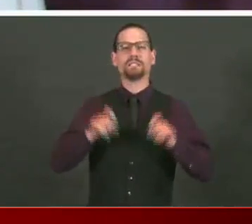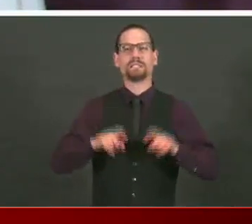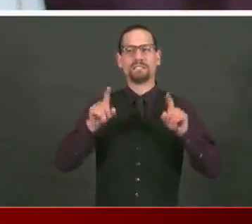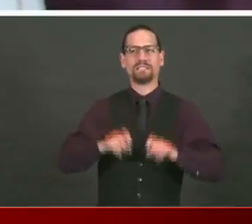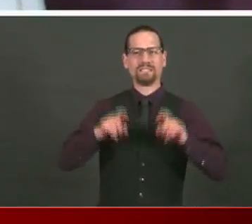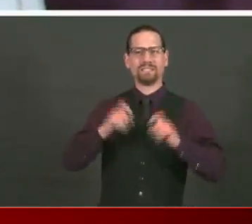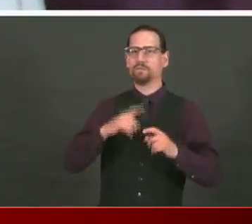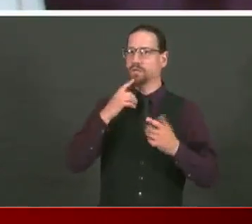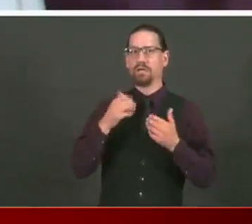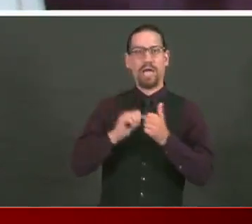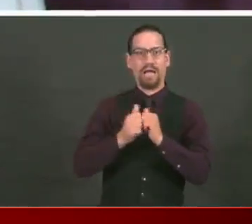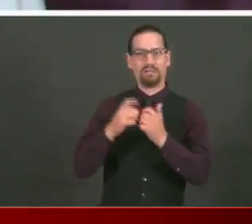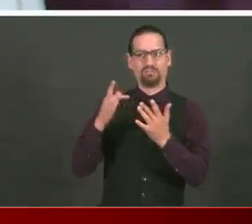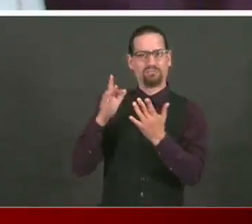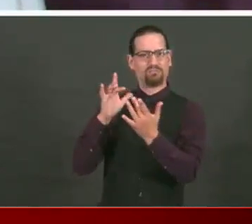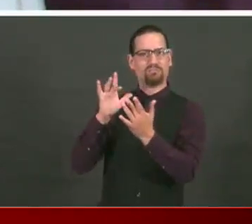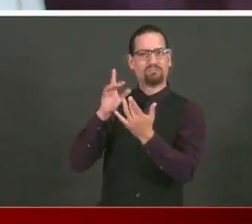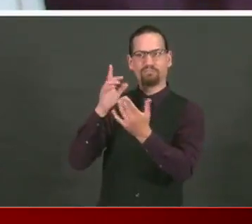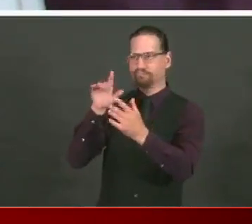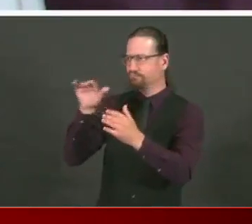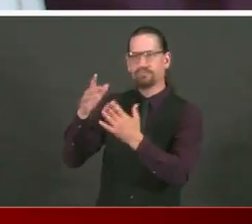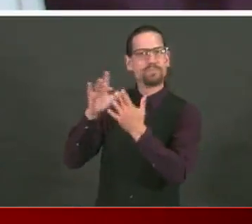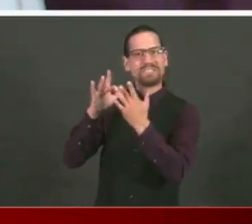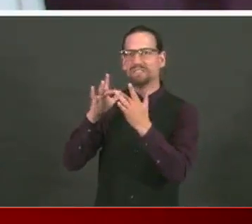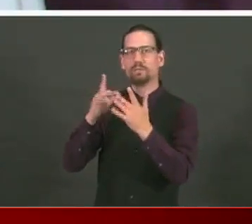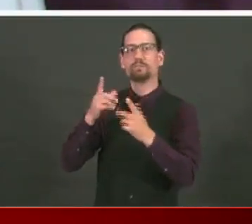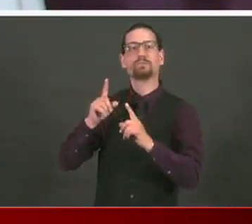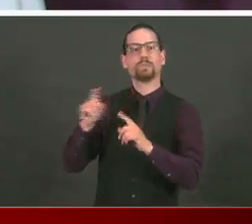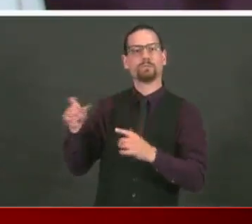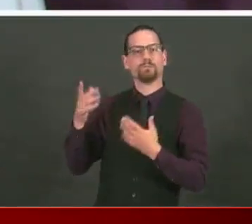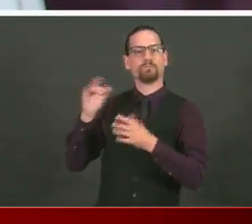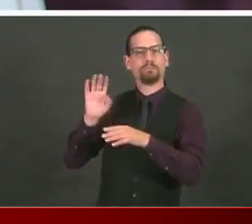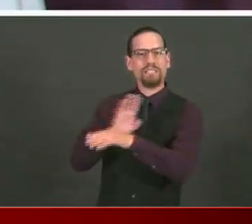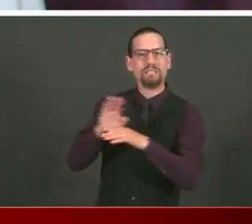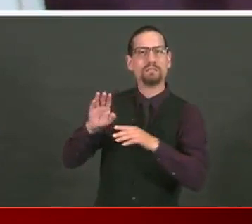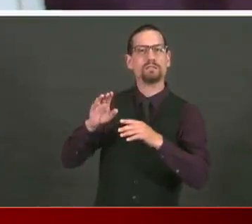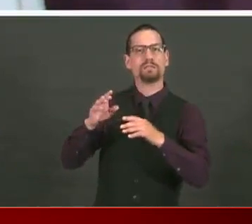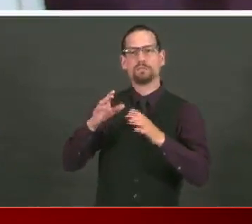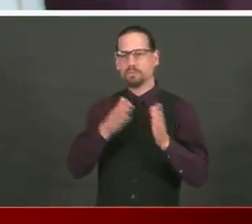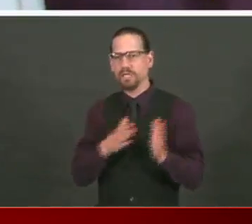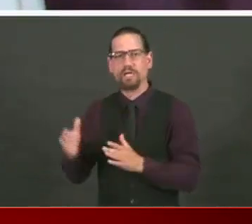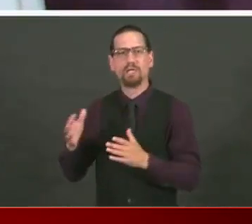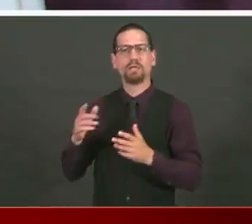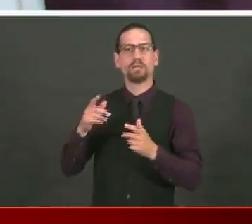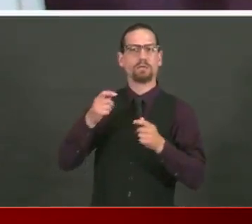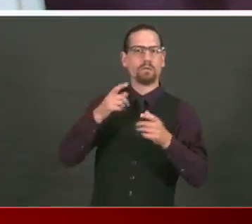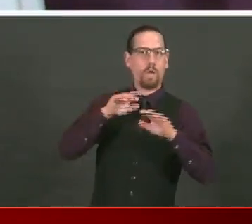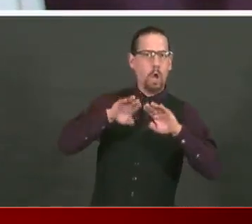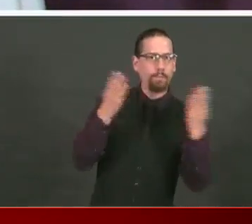REACHED OUT TO THE TECH COLLECTIVE TO FIGURE OUT HOW TO GET IN TOUCH WITH BUSINESSES TO